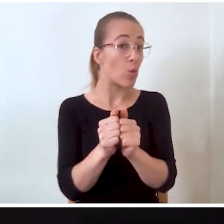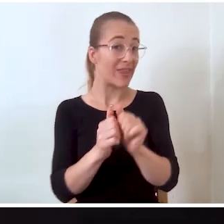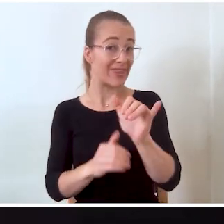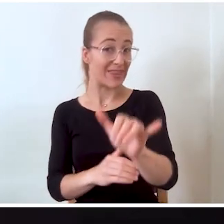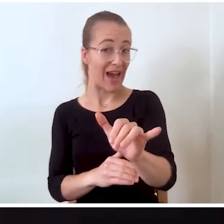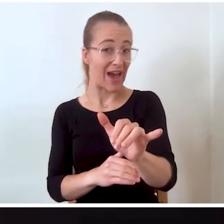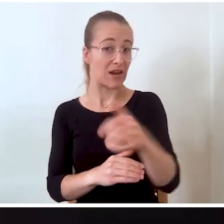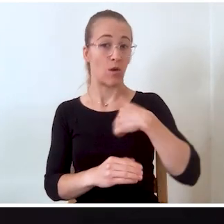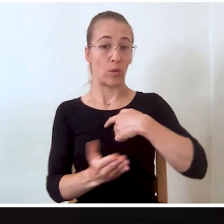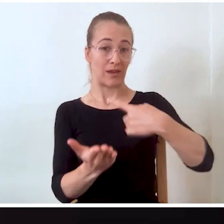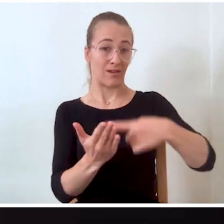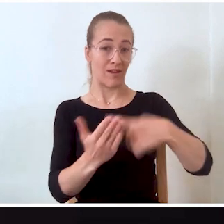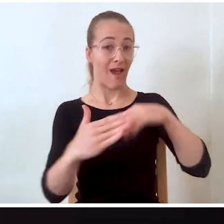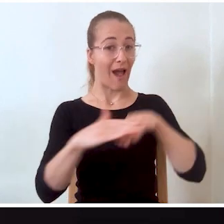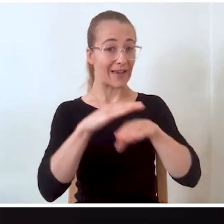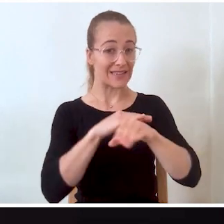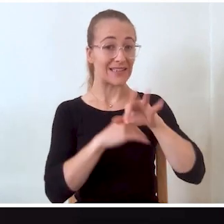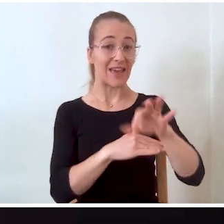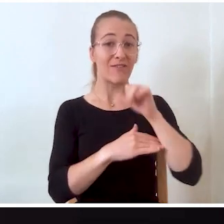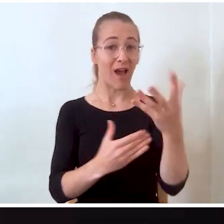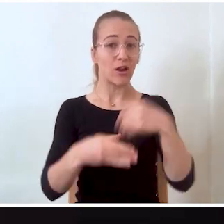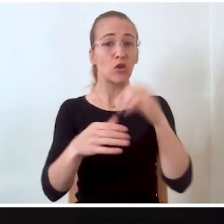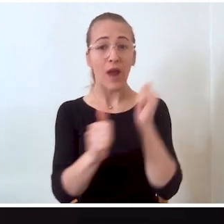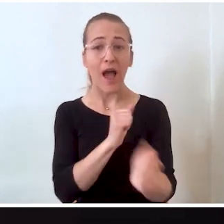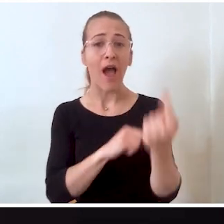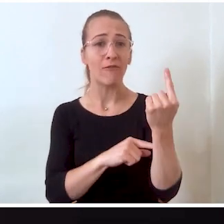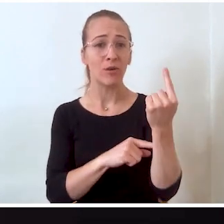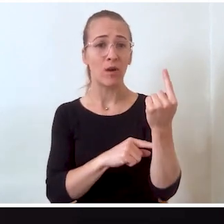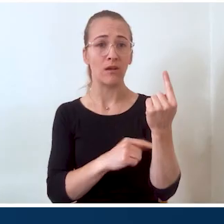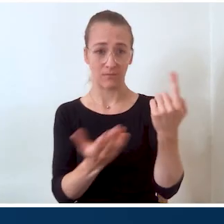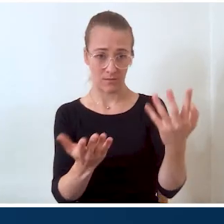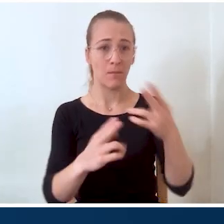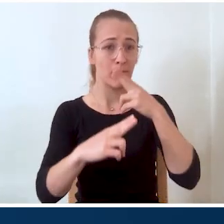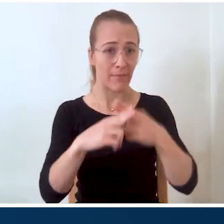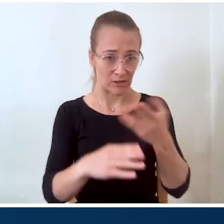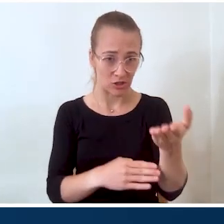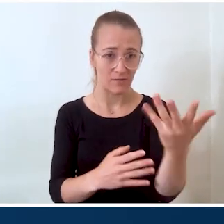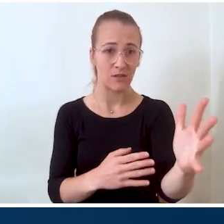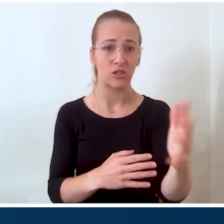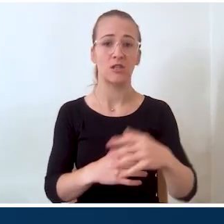when we talk about access, if we're not including everyone, to your point, we're missing a whole group